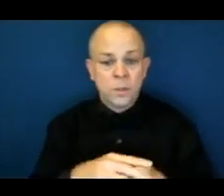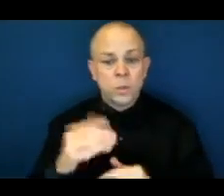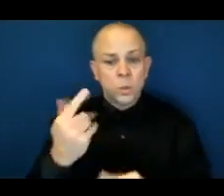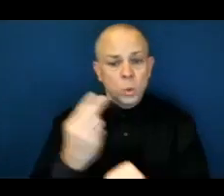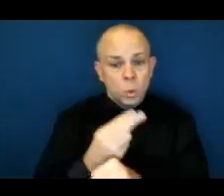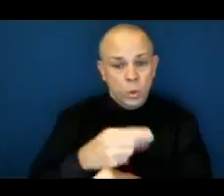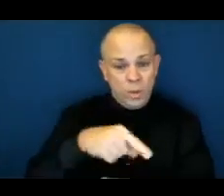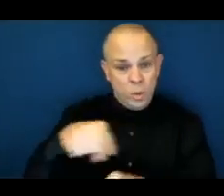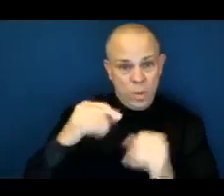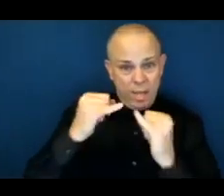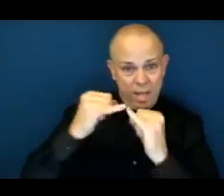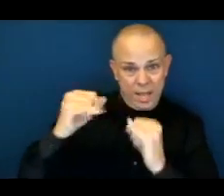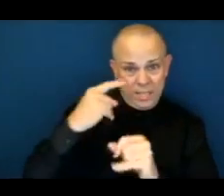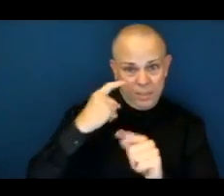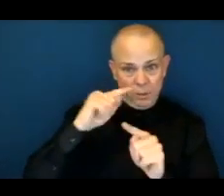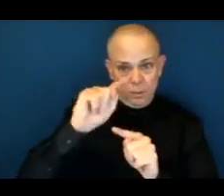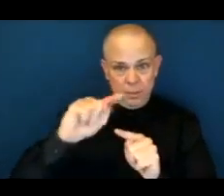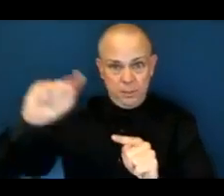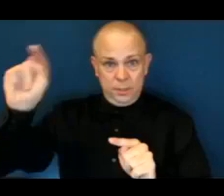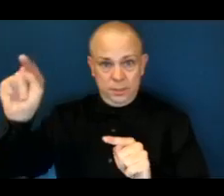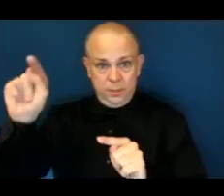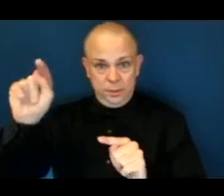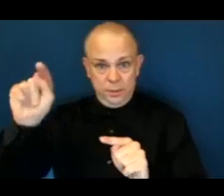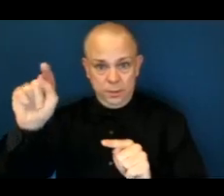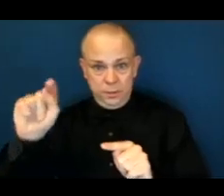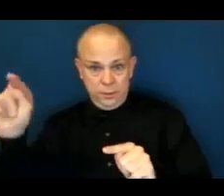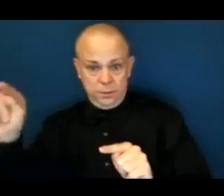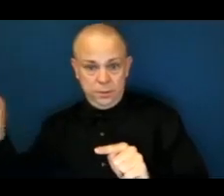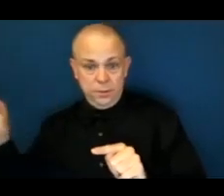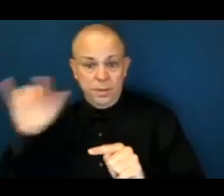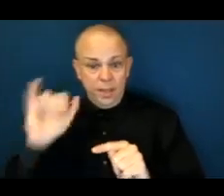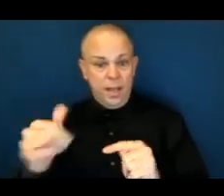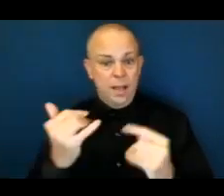of fire advancement in addition to here's the Abbott road